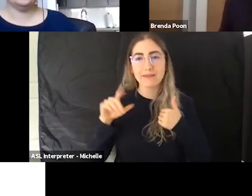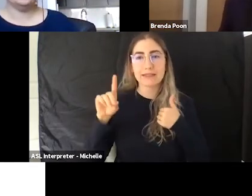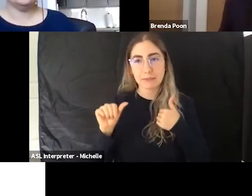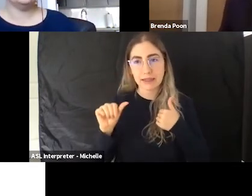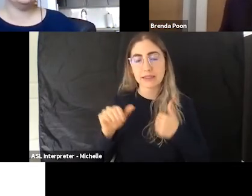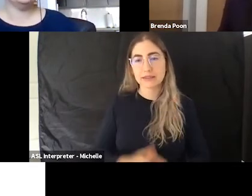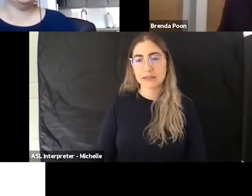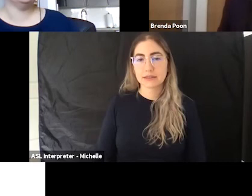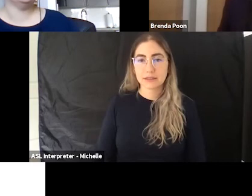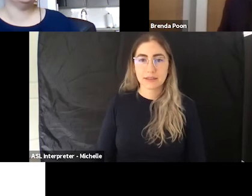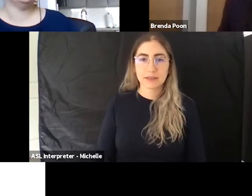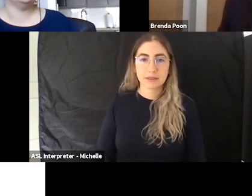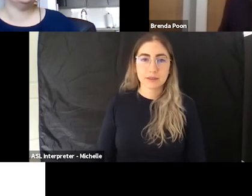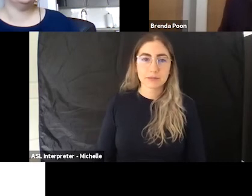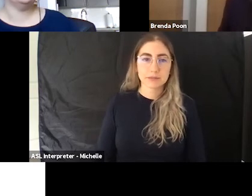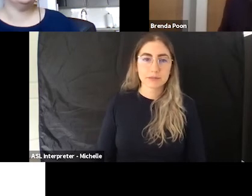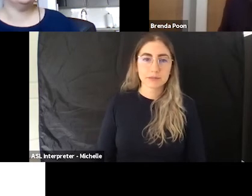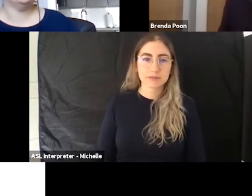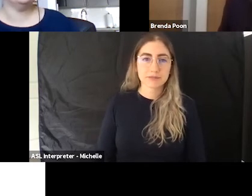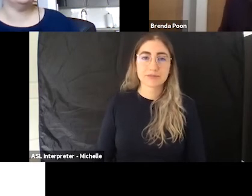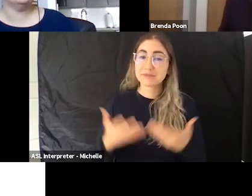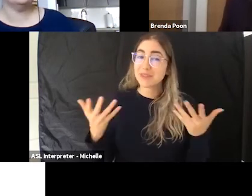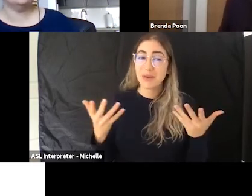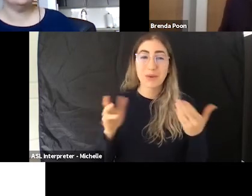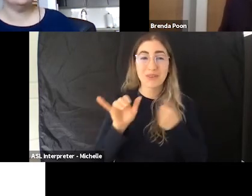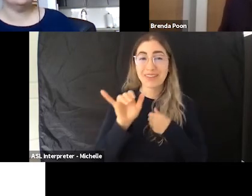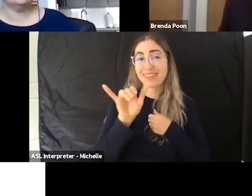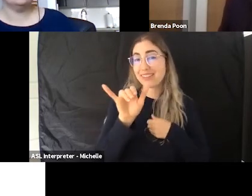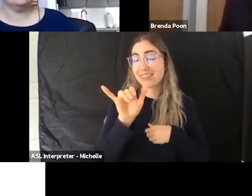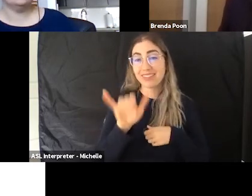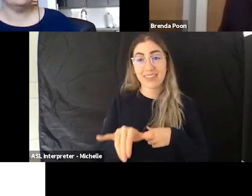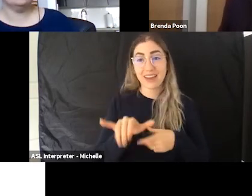THE -- PARTICULARLY THE SERVICE PEOPLE